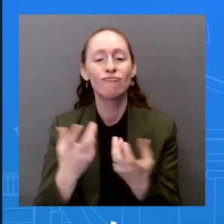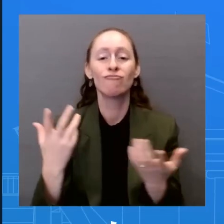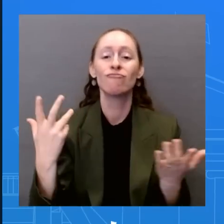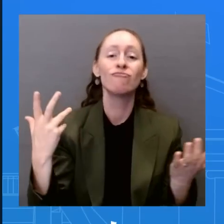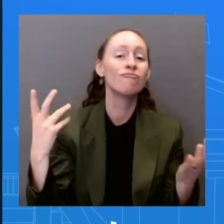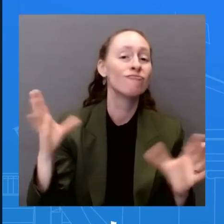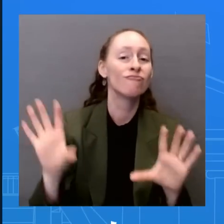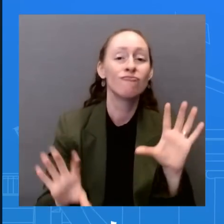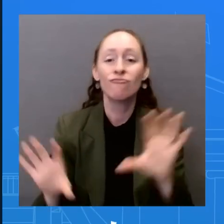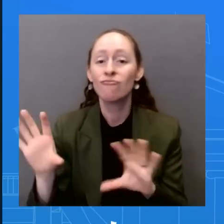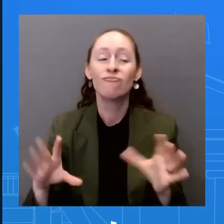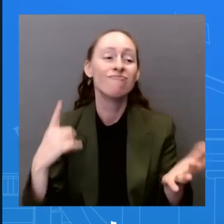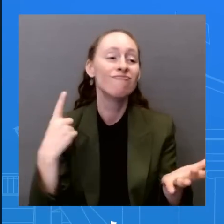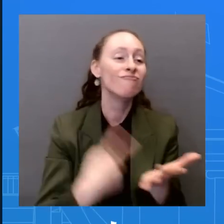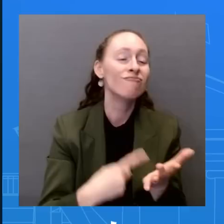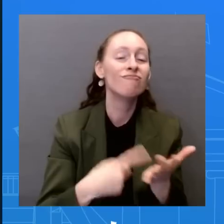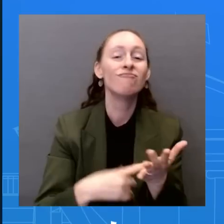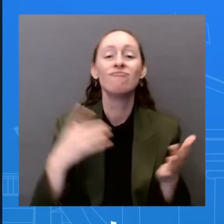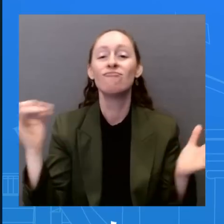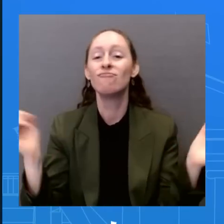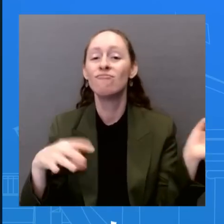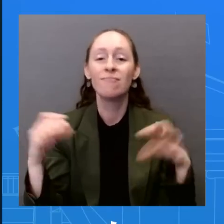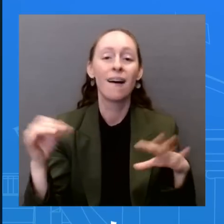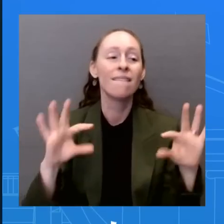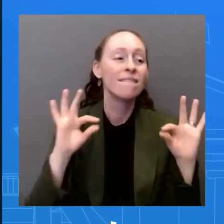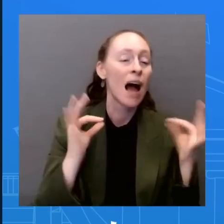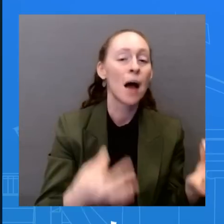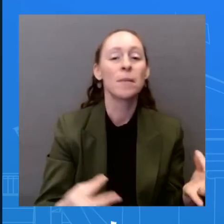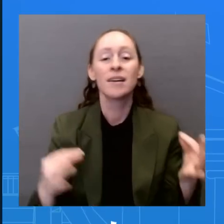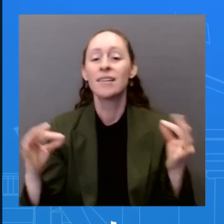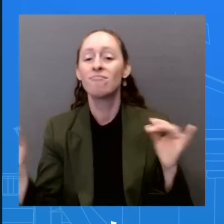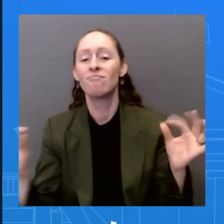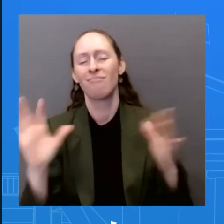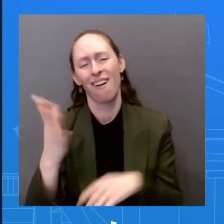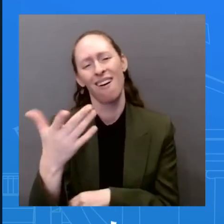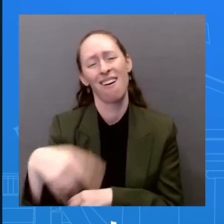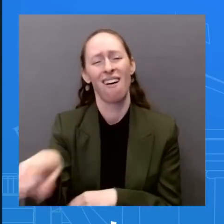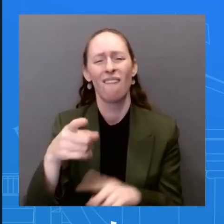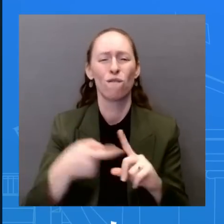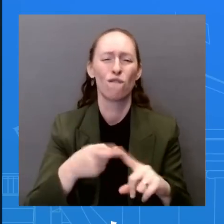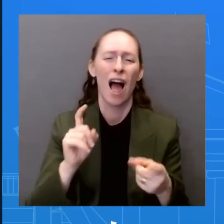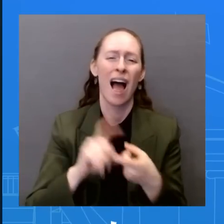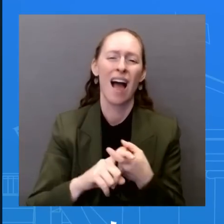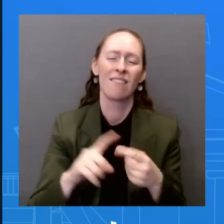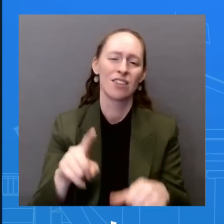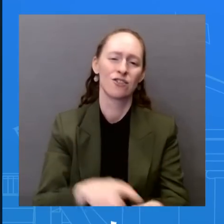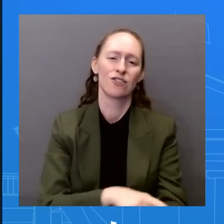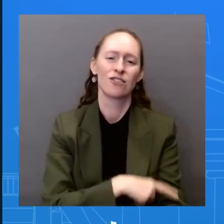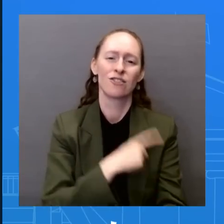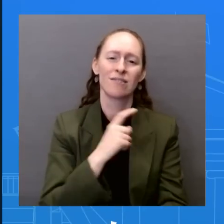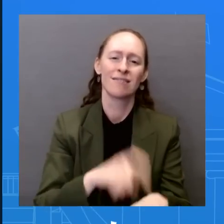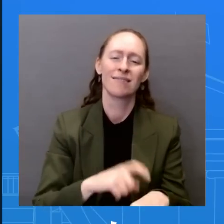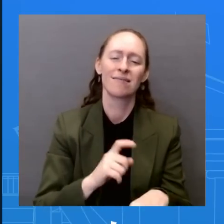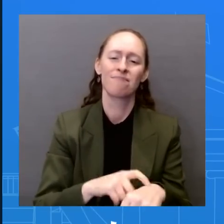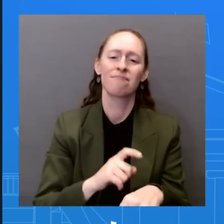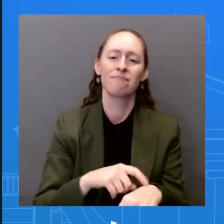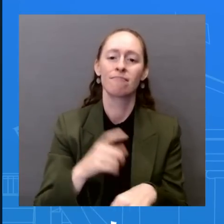They're good friends. Not only were they part- were they partners in this -- in the -- for eight years, but they also became close friends as well --